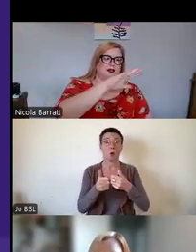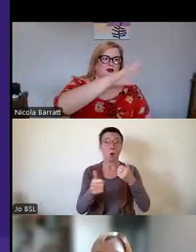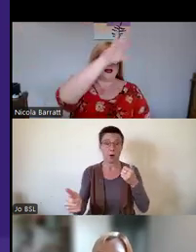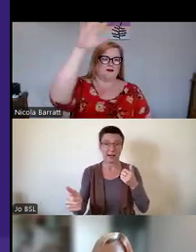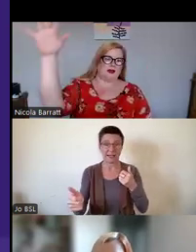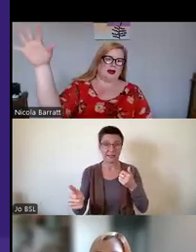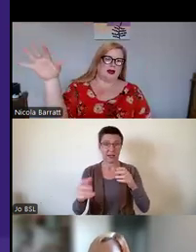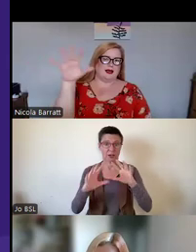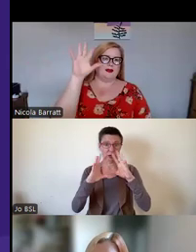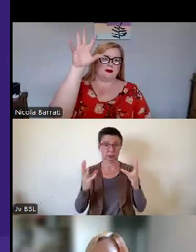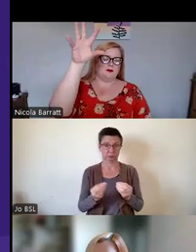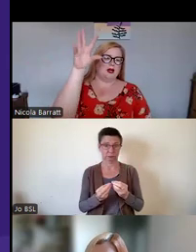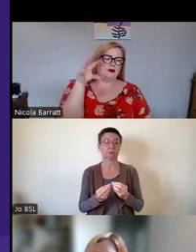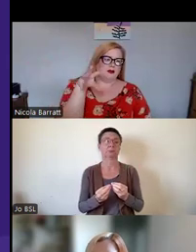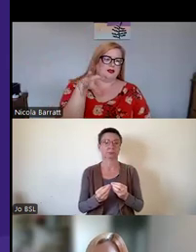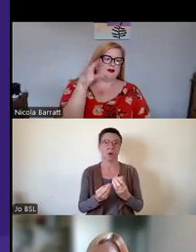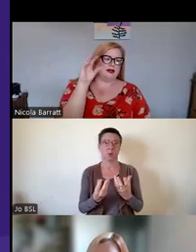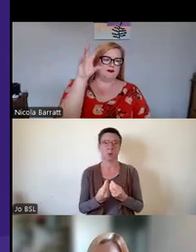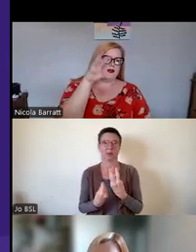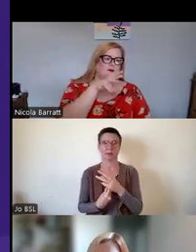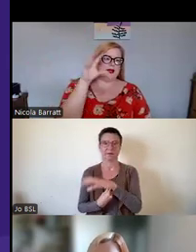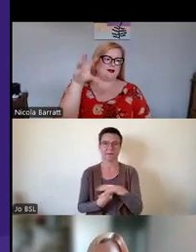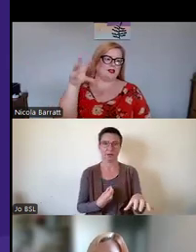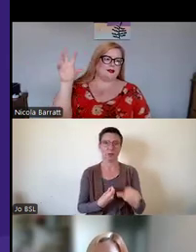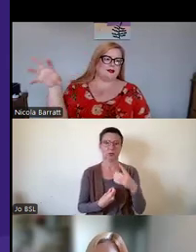then you can have that. Then, below that, you can have sub-pages.